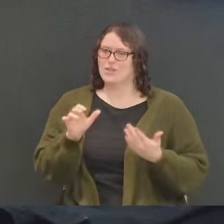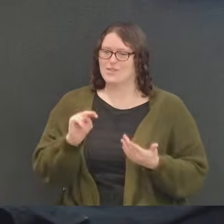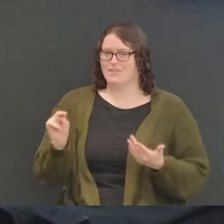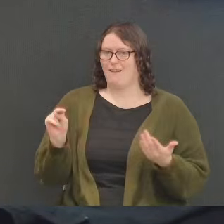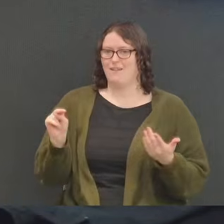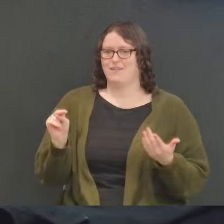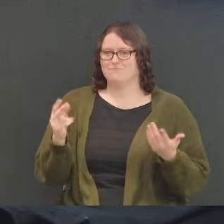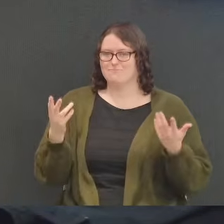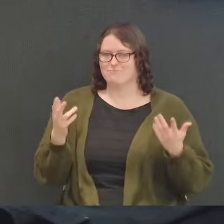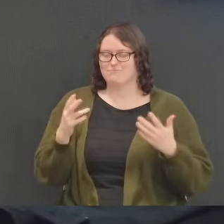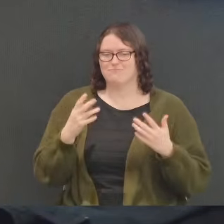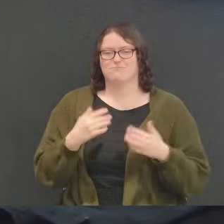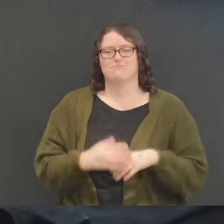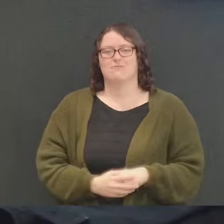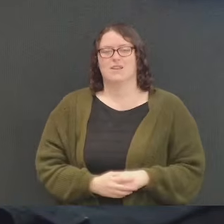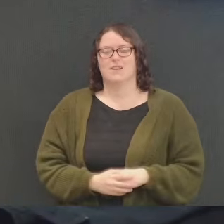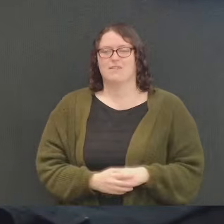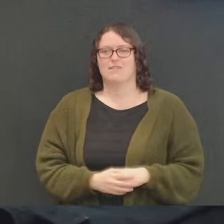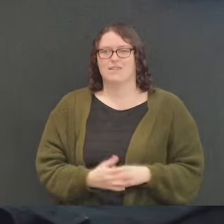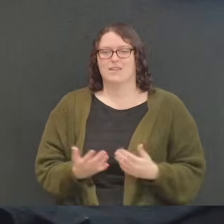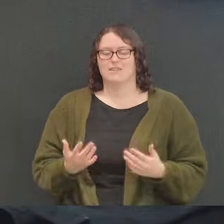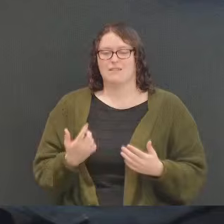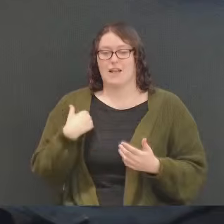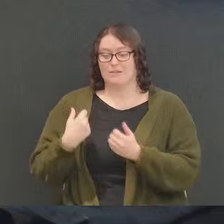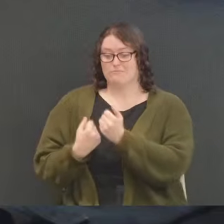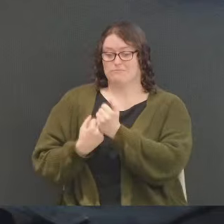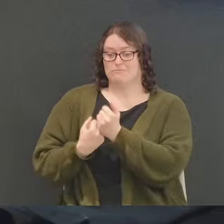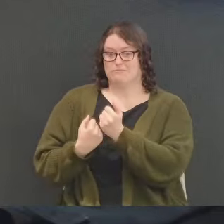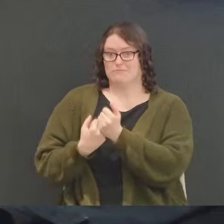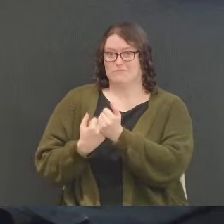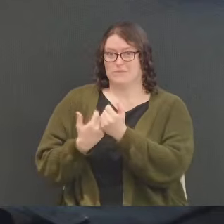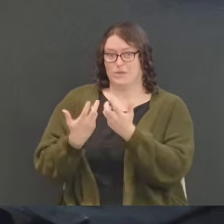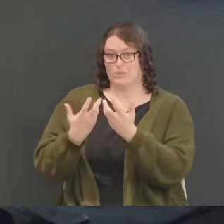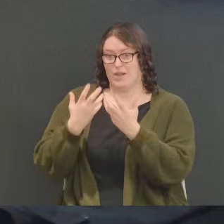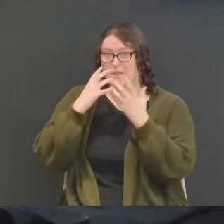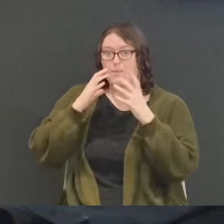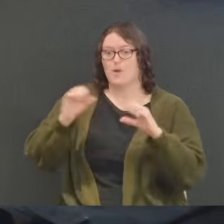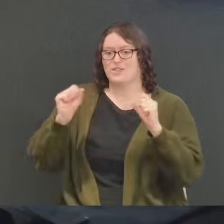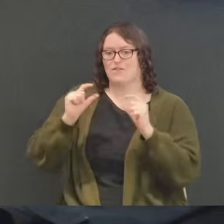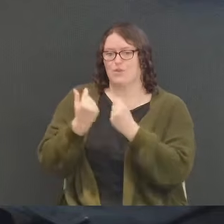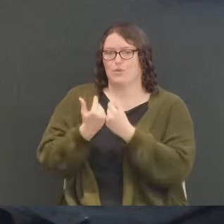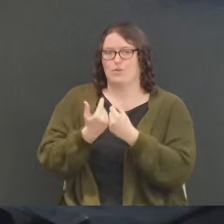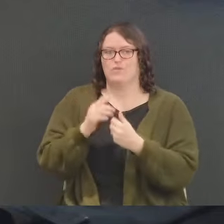I've I've I've advocated for the President of the group to have it in their hometown. So,